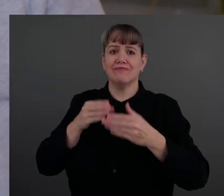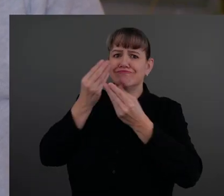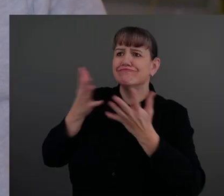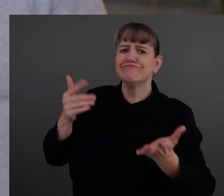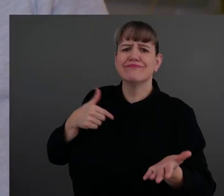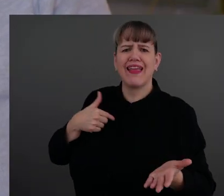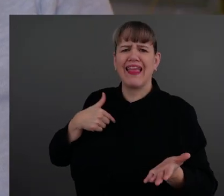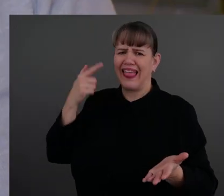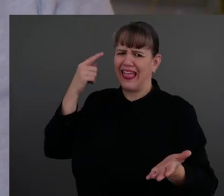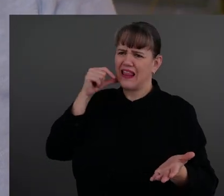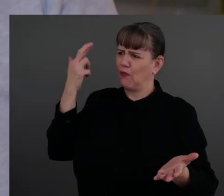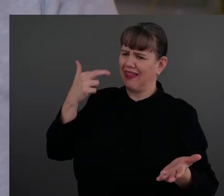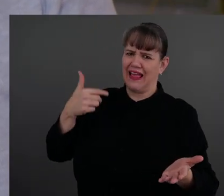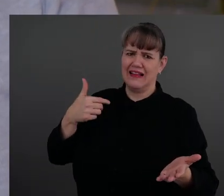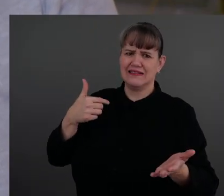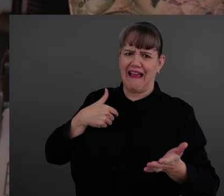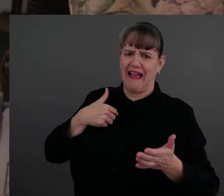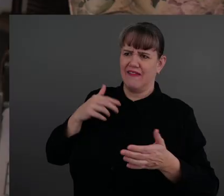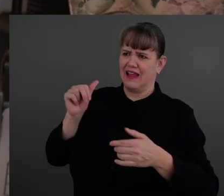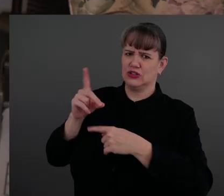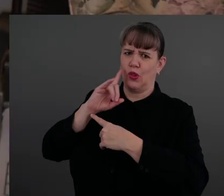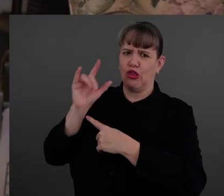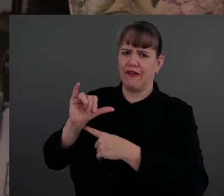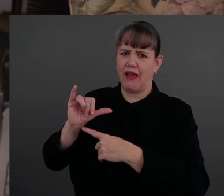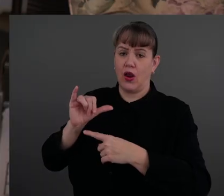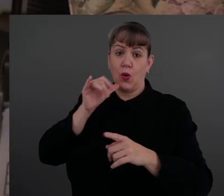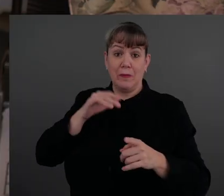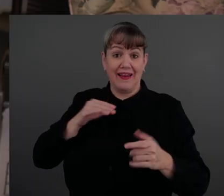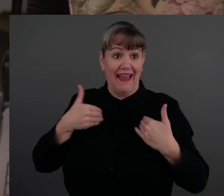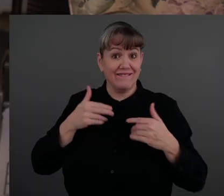"Hey, I didnt realize this is what ADHD looked like" With women who have ADHD, there's a